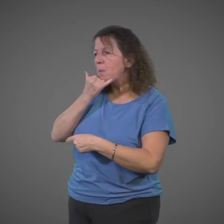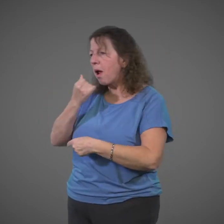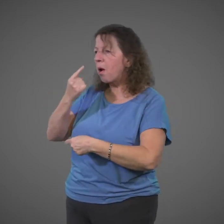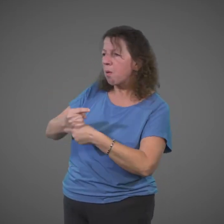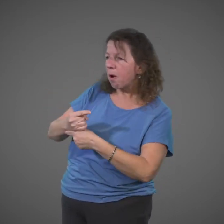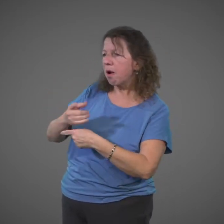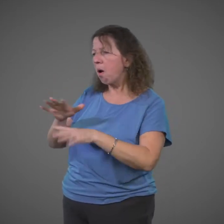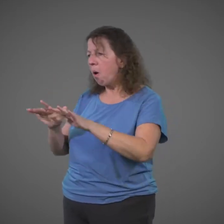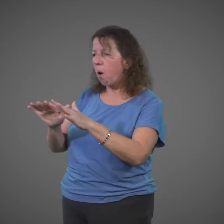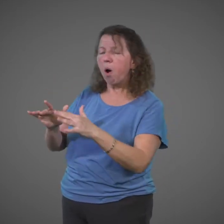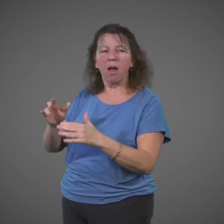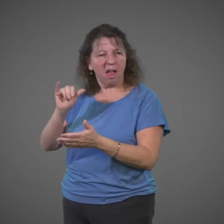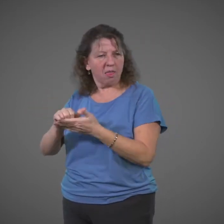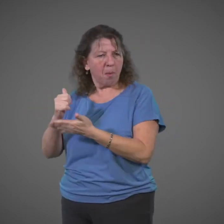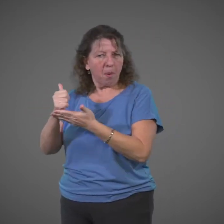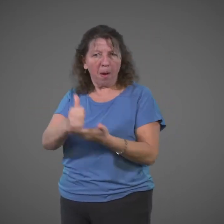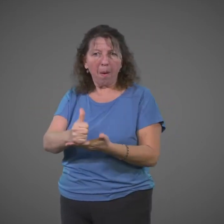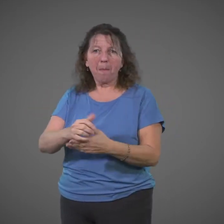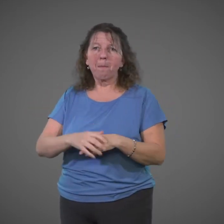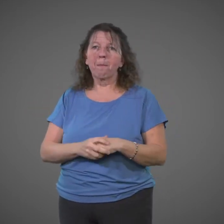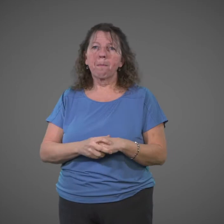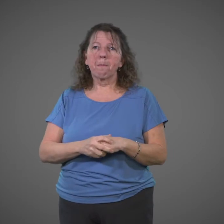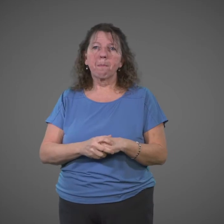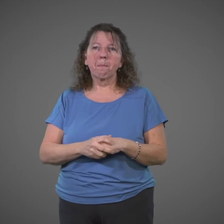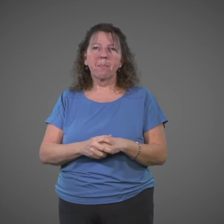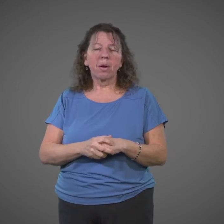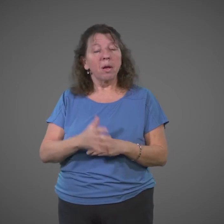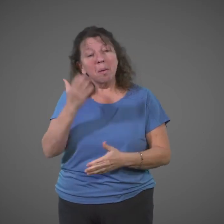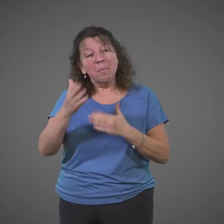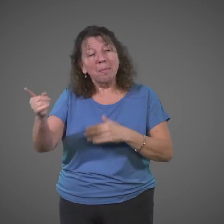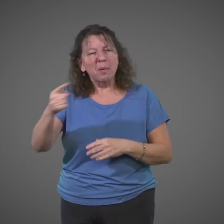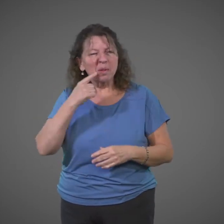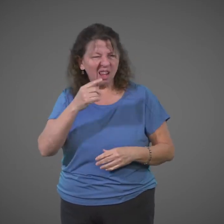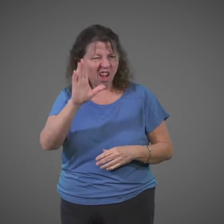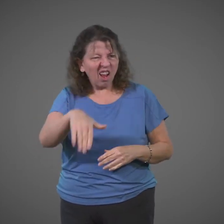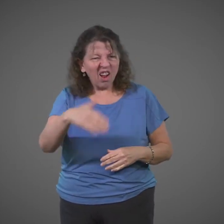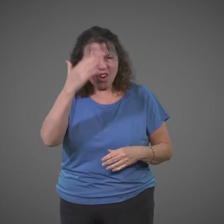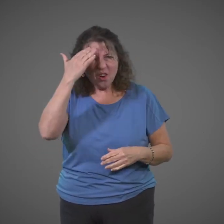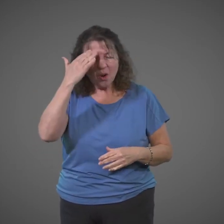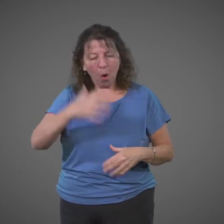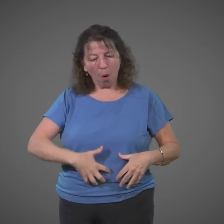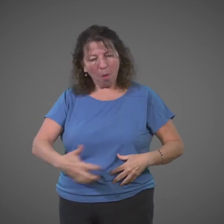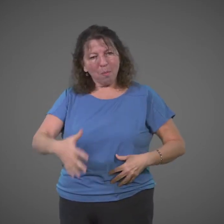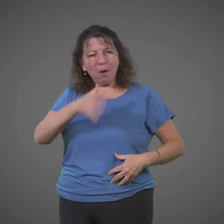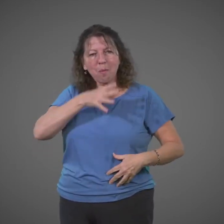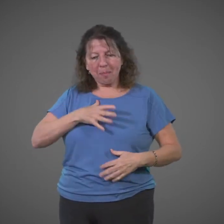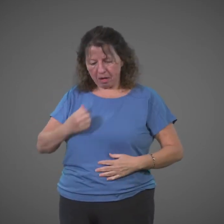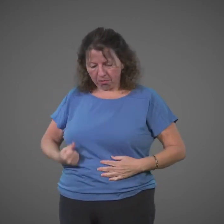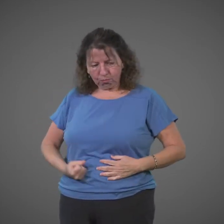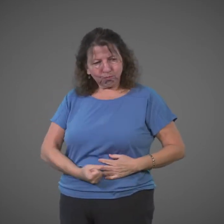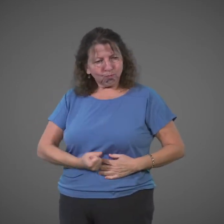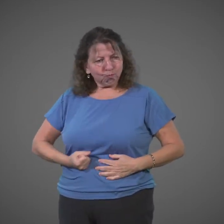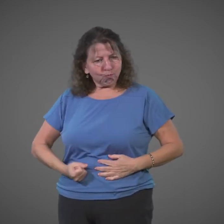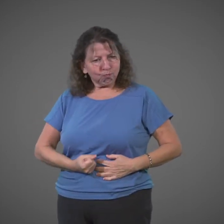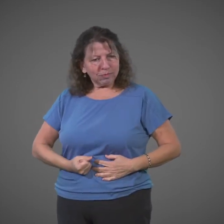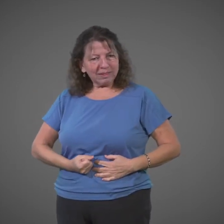of your heartbeat, which will help the doctor see if there's a problem. You may be familiar with ultrasound technology